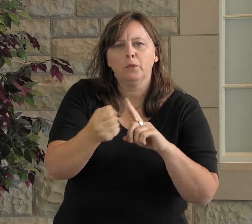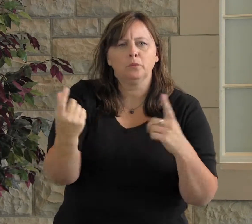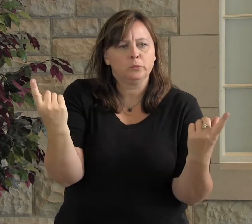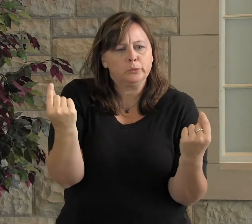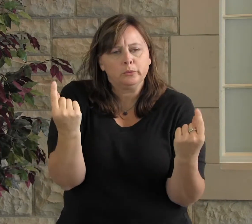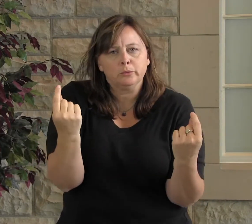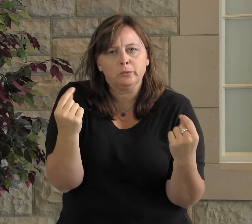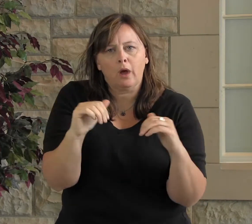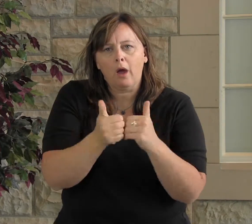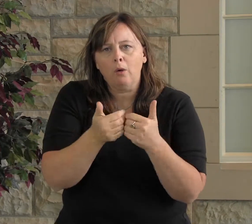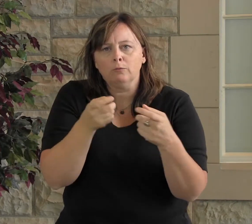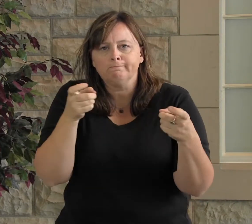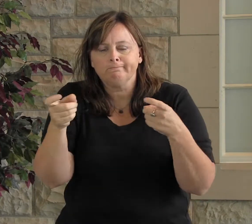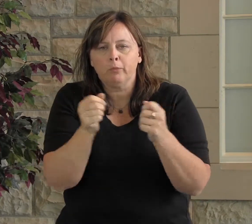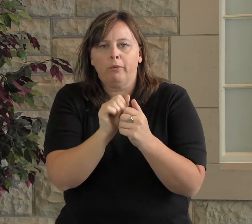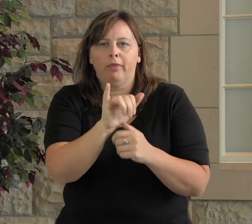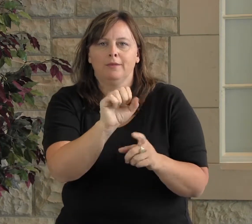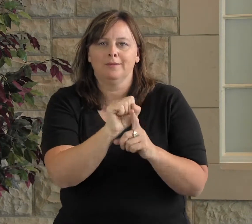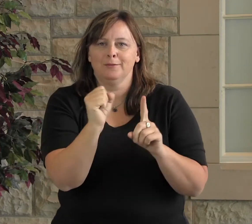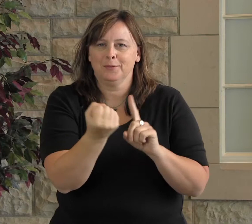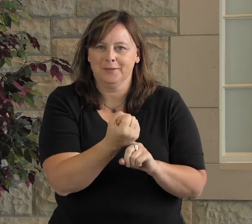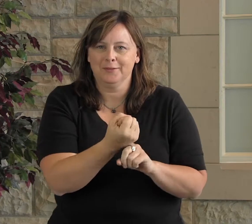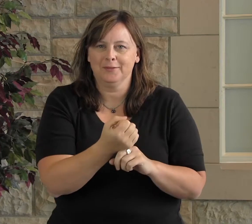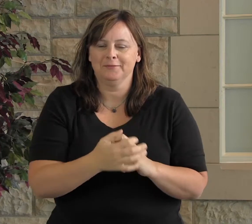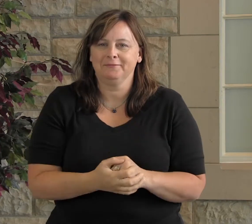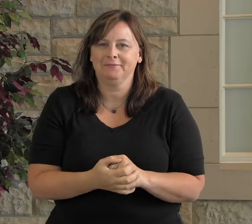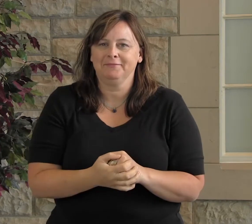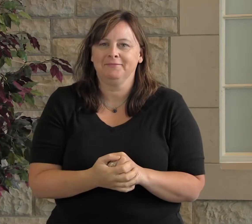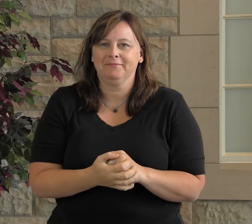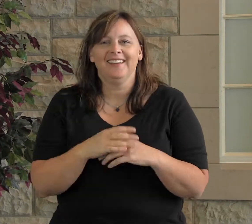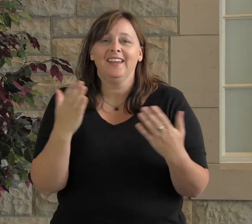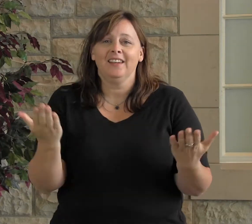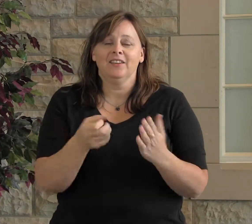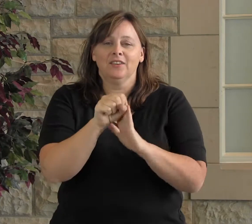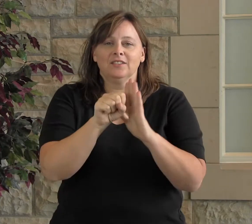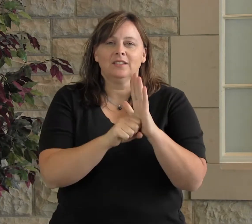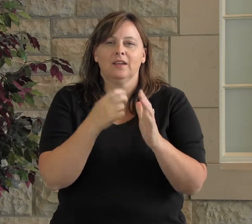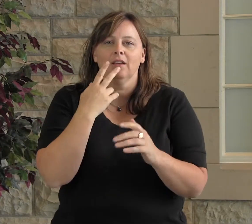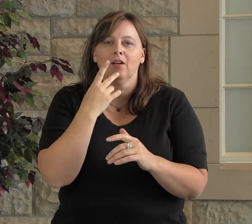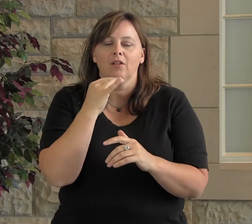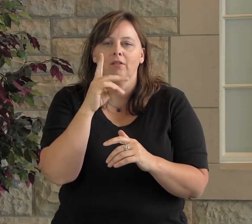where you're providing a service. If you think a child is being abused or neglected, what should you do